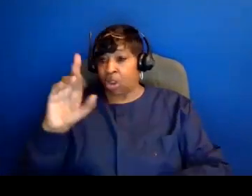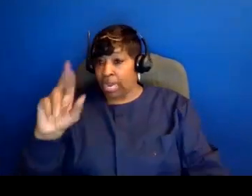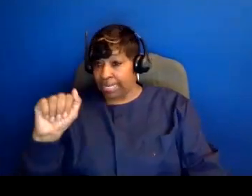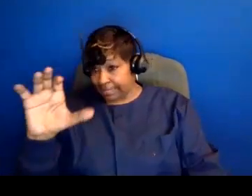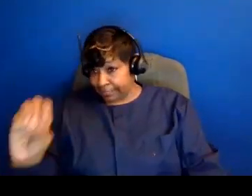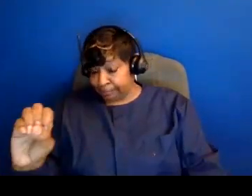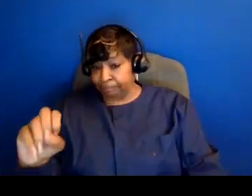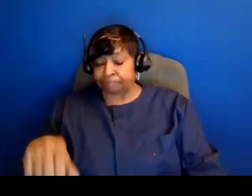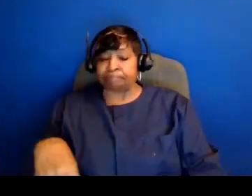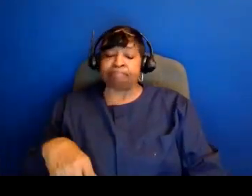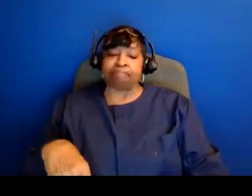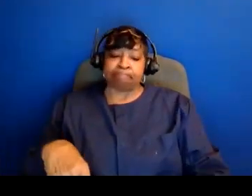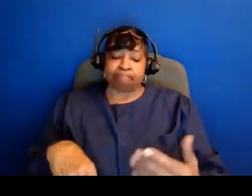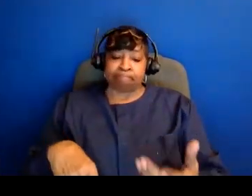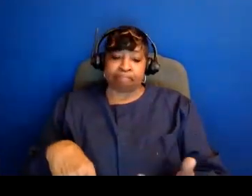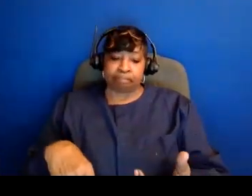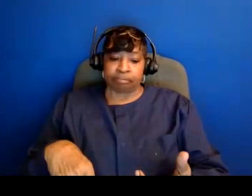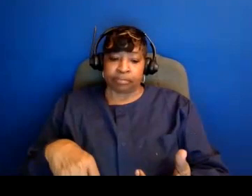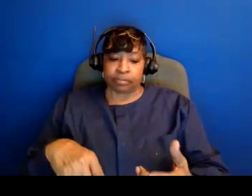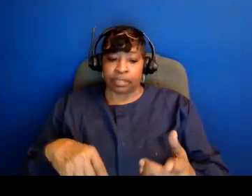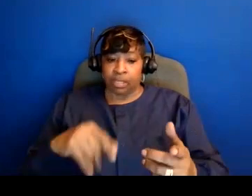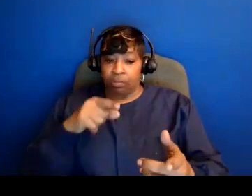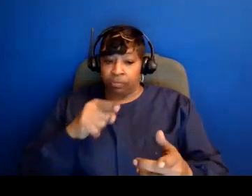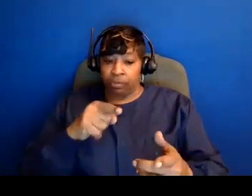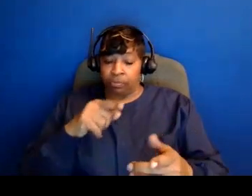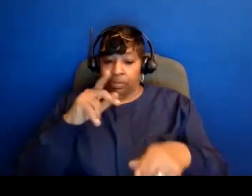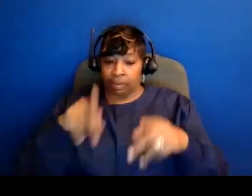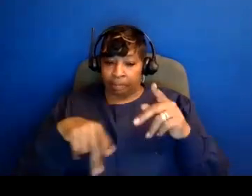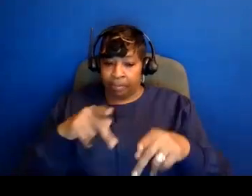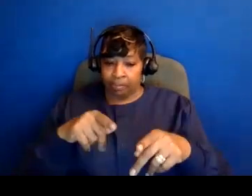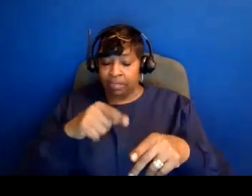Long, Linda: however, research indicates principles are not consistent across people.